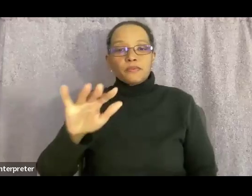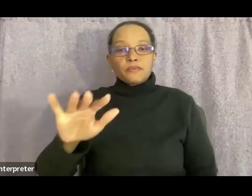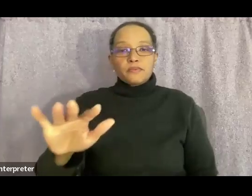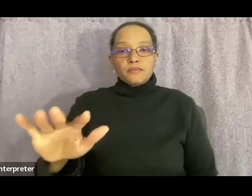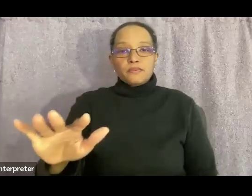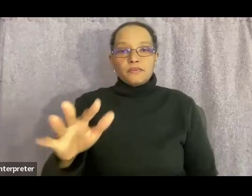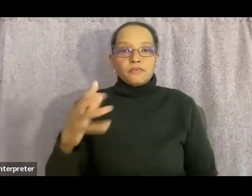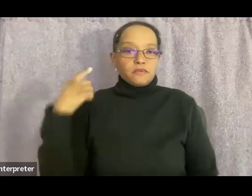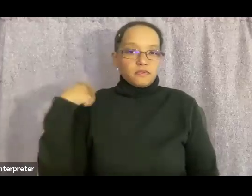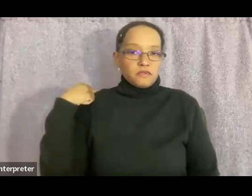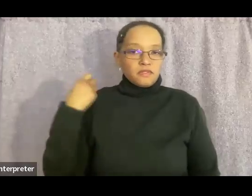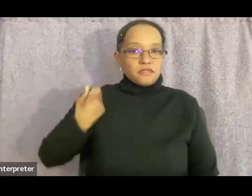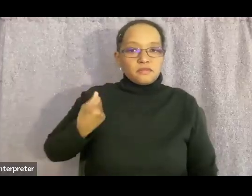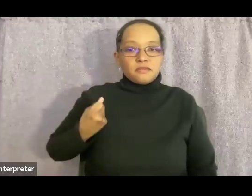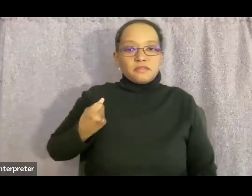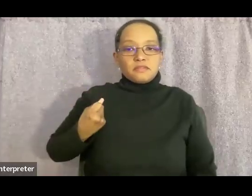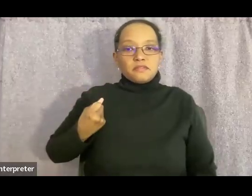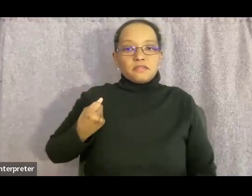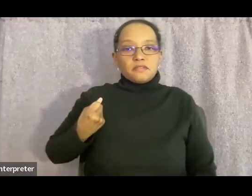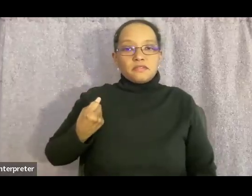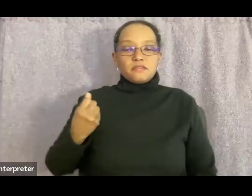Squeeze. That's three.